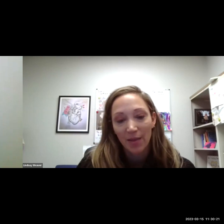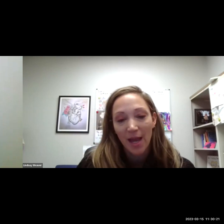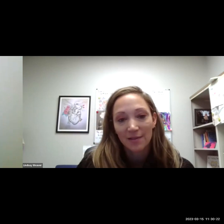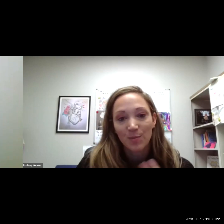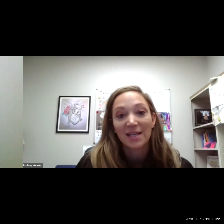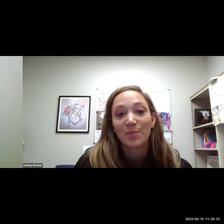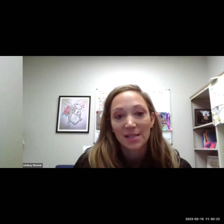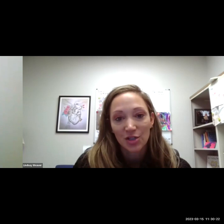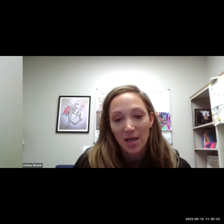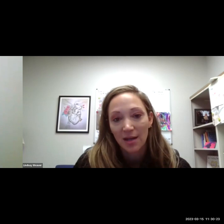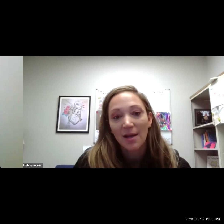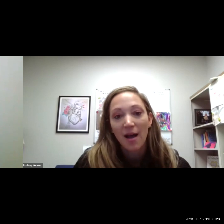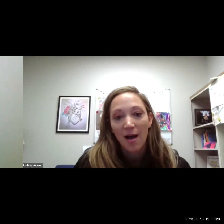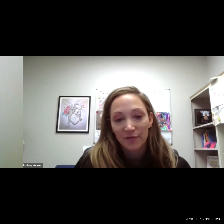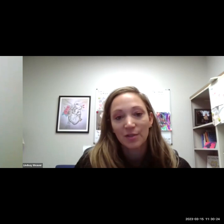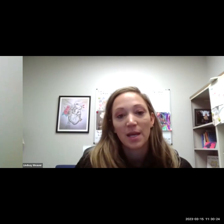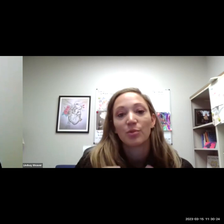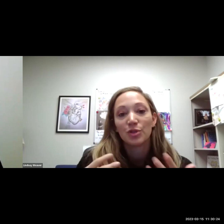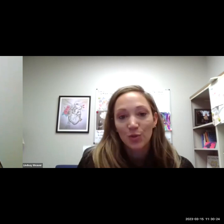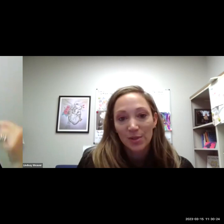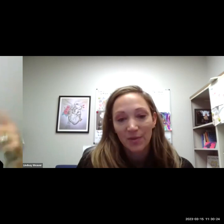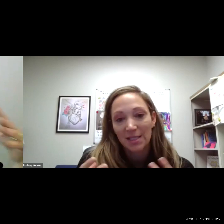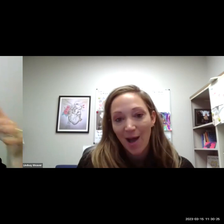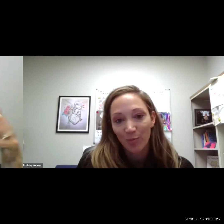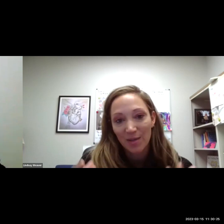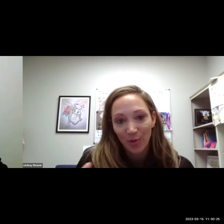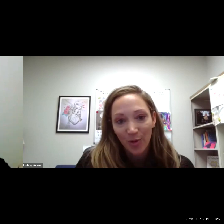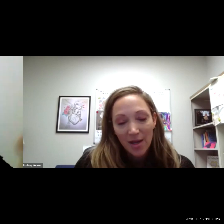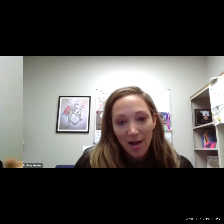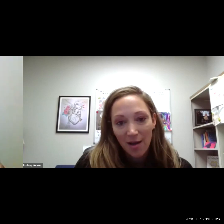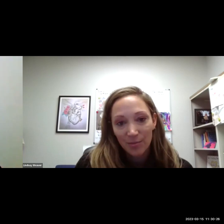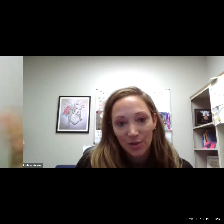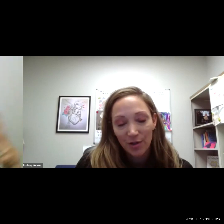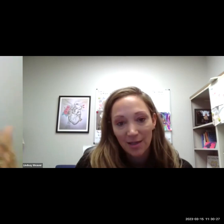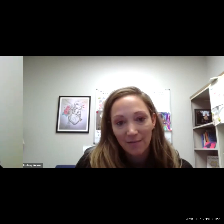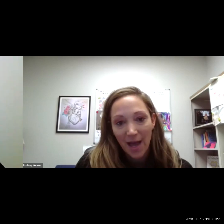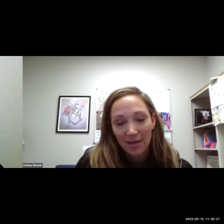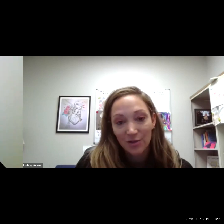in my life to be in a position to be able to do something to help people during that